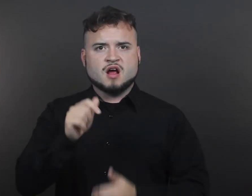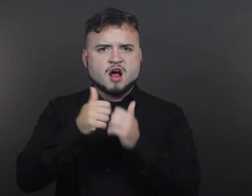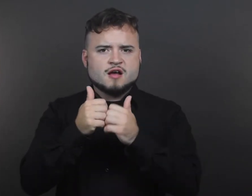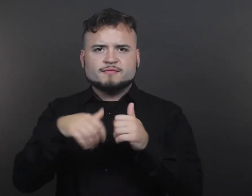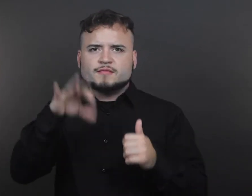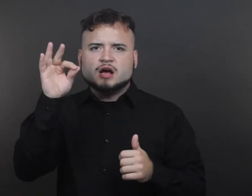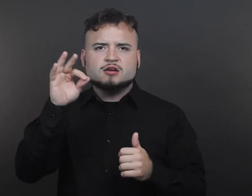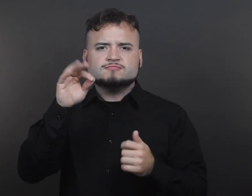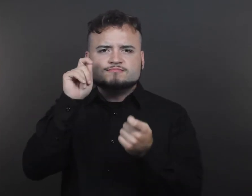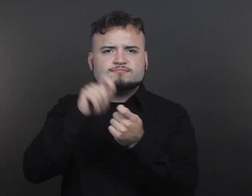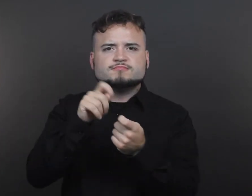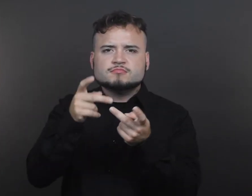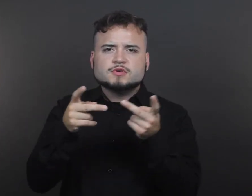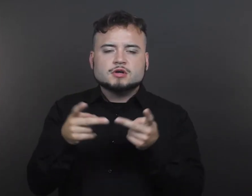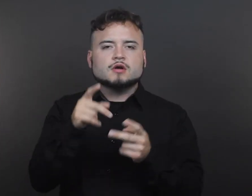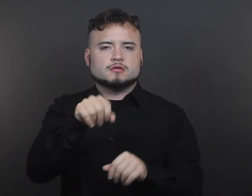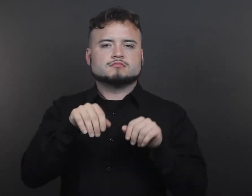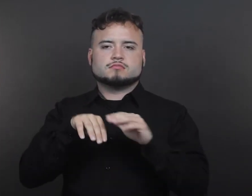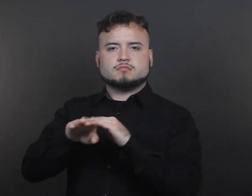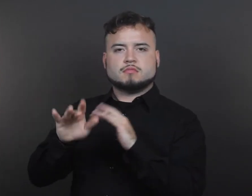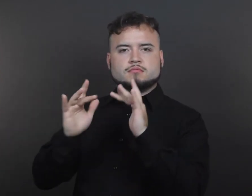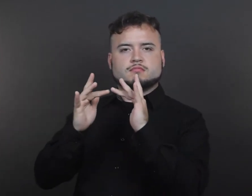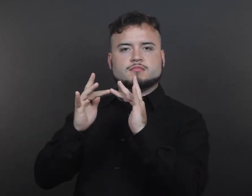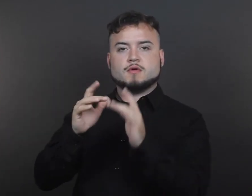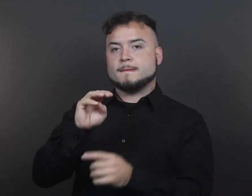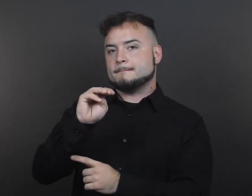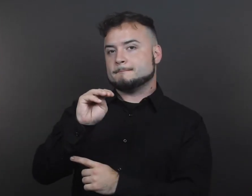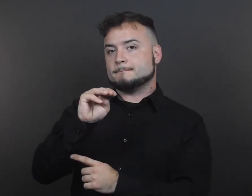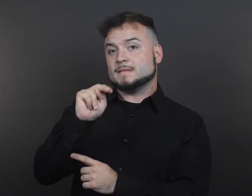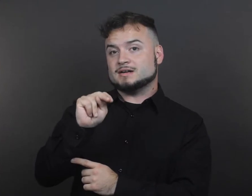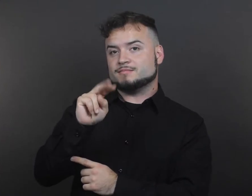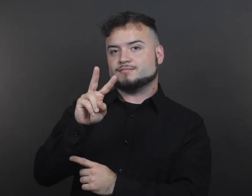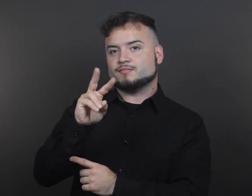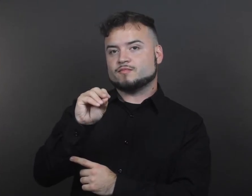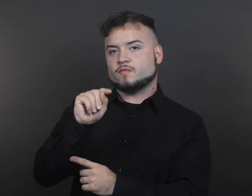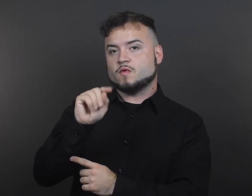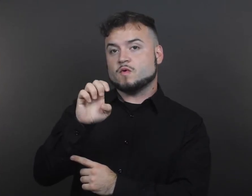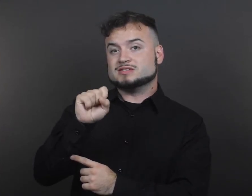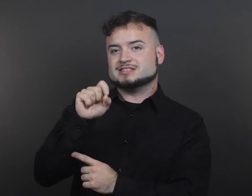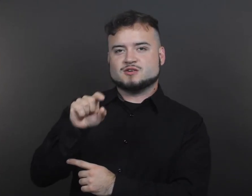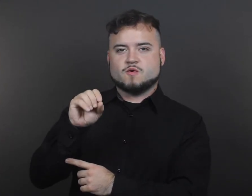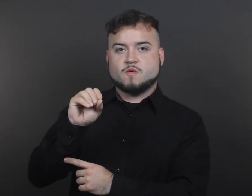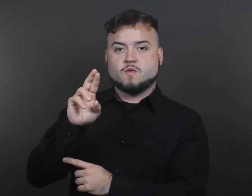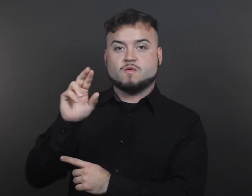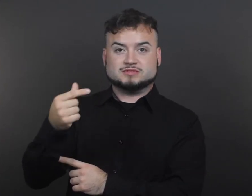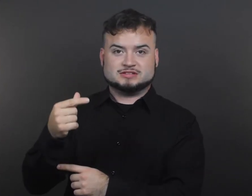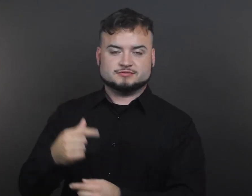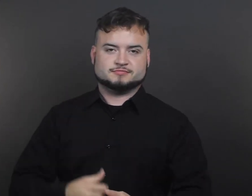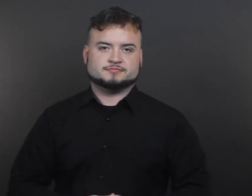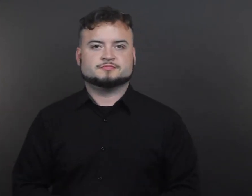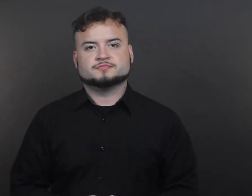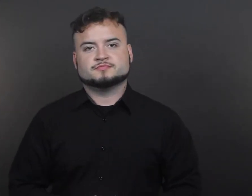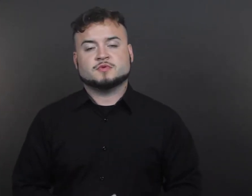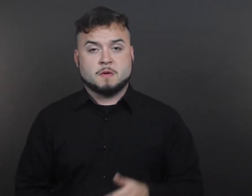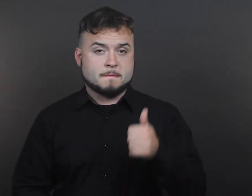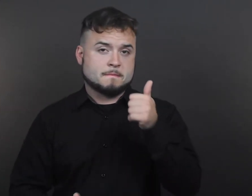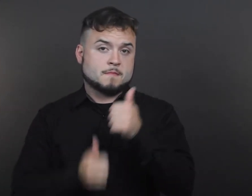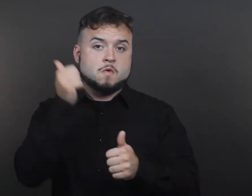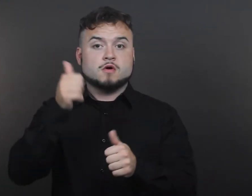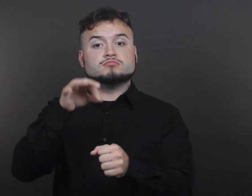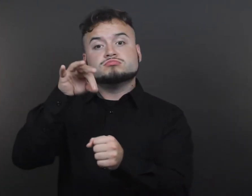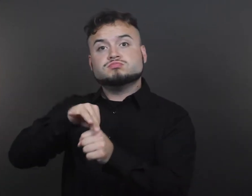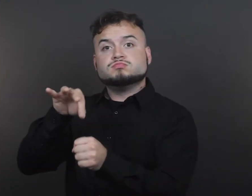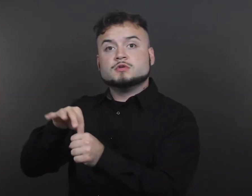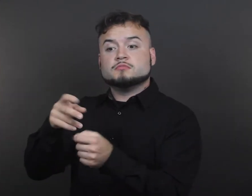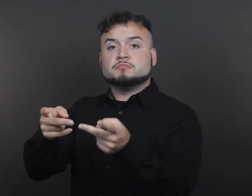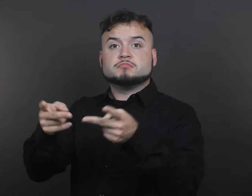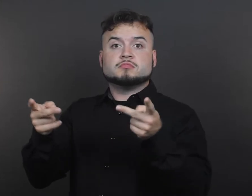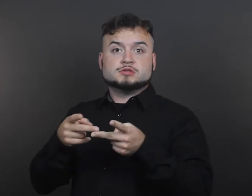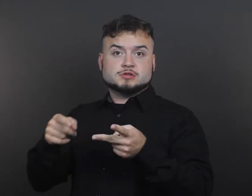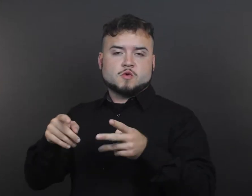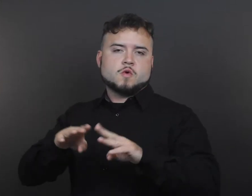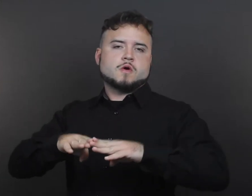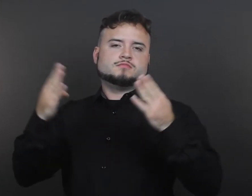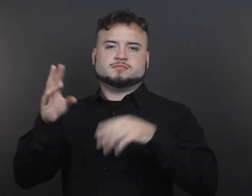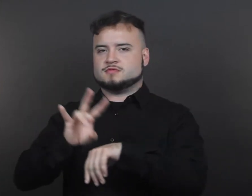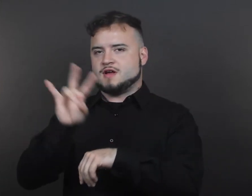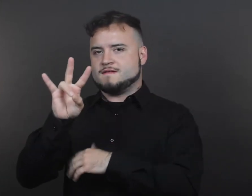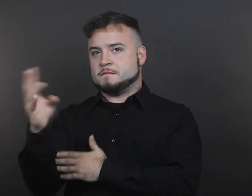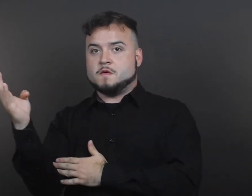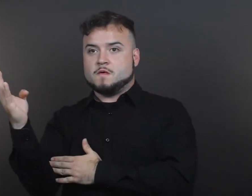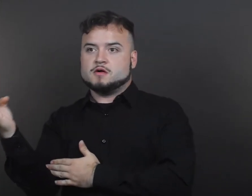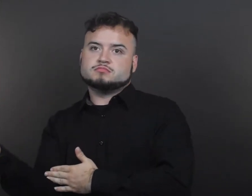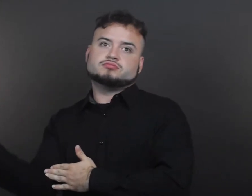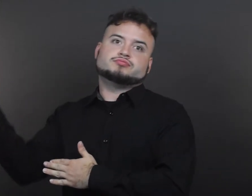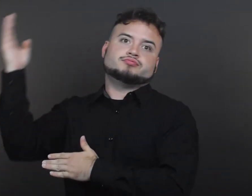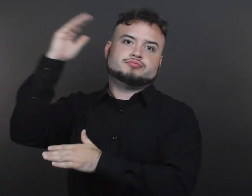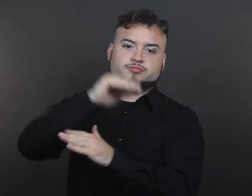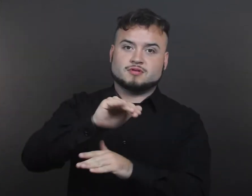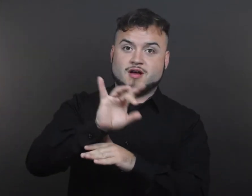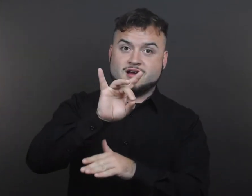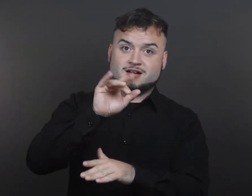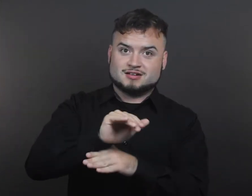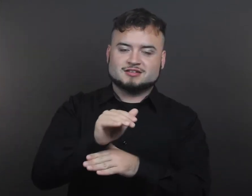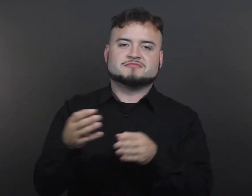Find your polling place at mnvotes.org. Most polling places are open from 7 a.m. to 8 p.m.